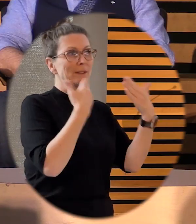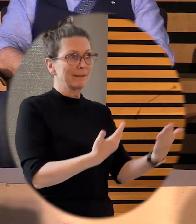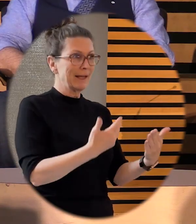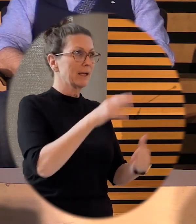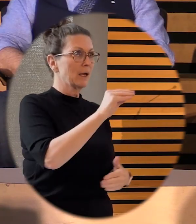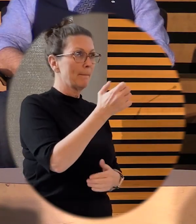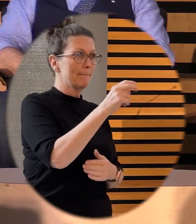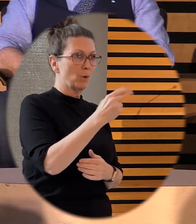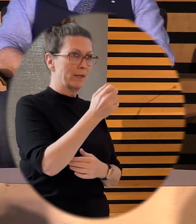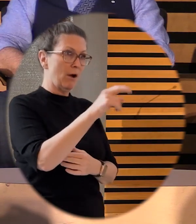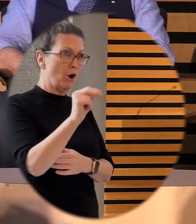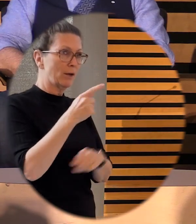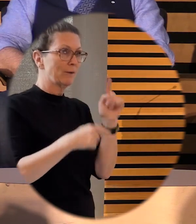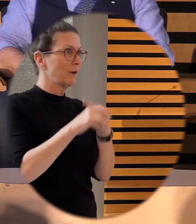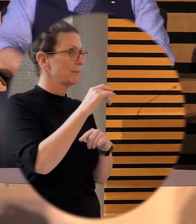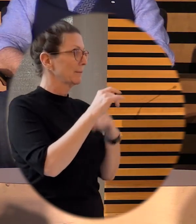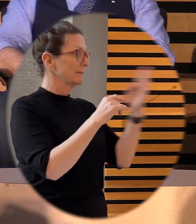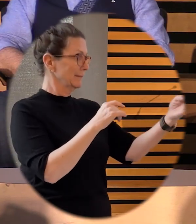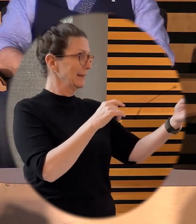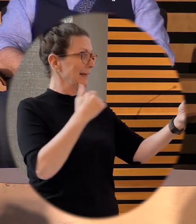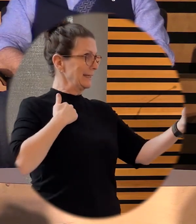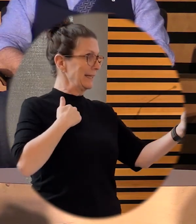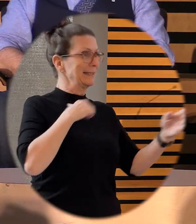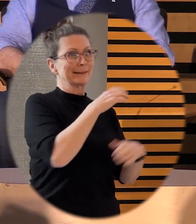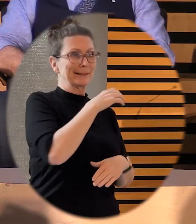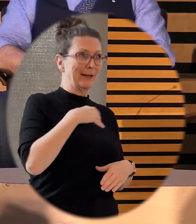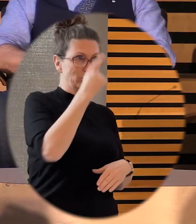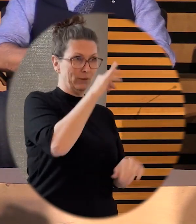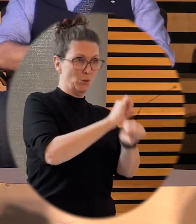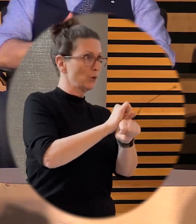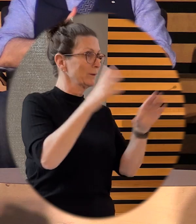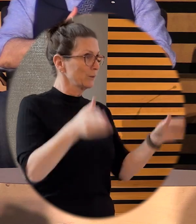Rehabilitation and Work. We're happy to see her here today. Our organization holds special